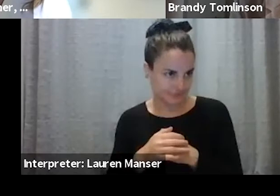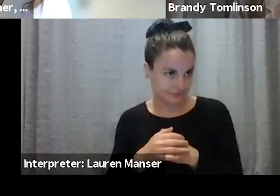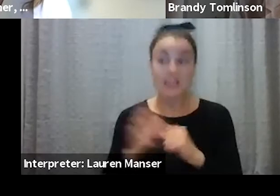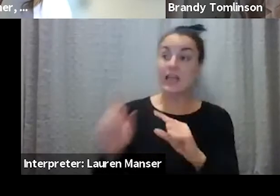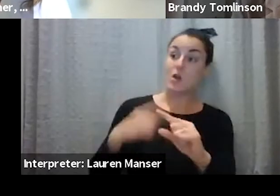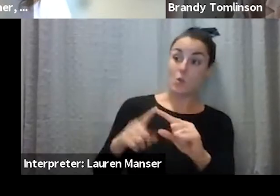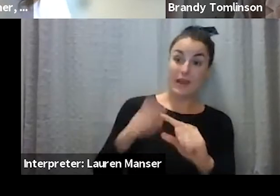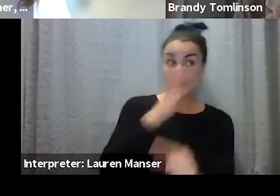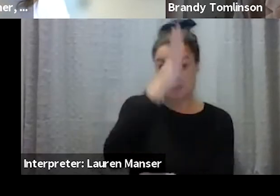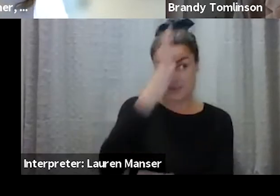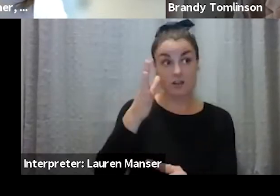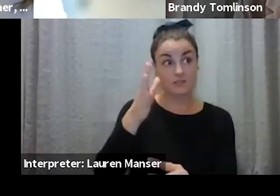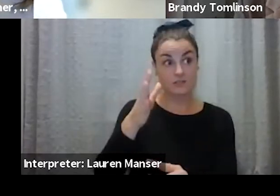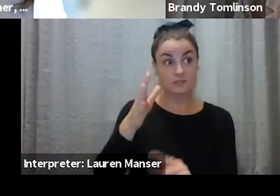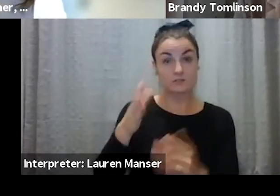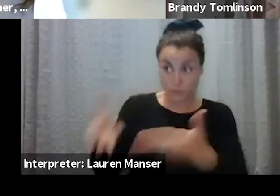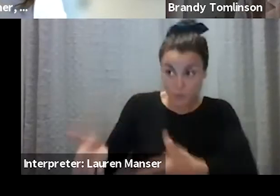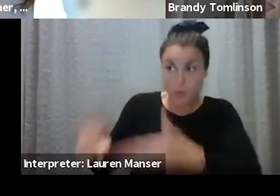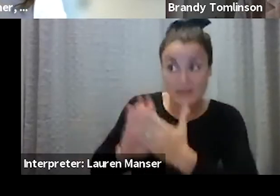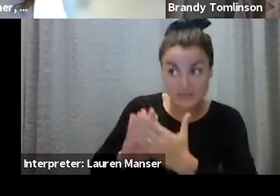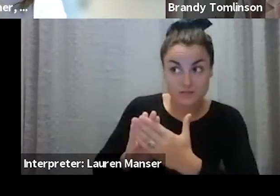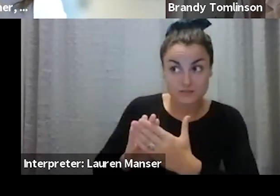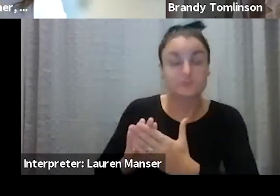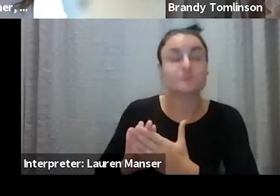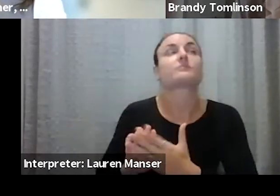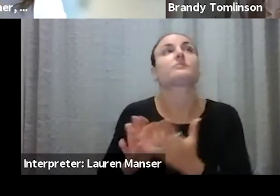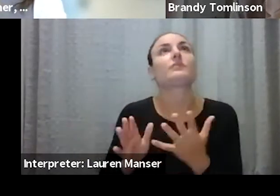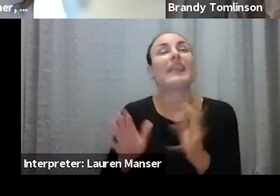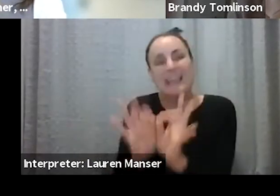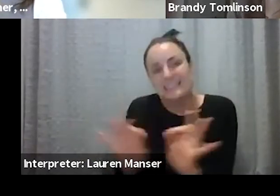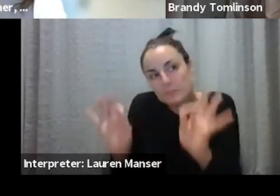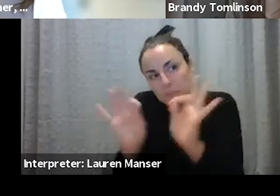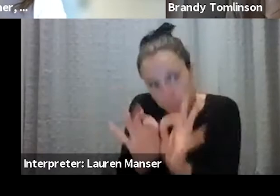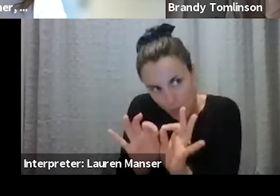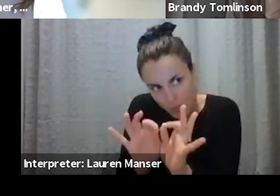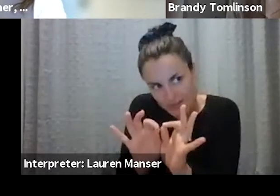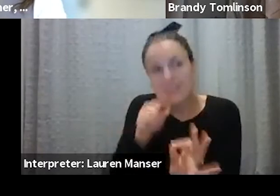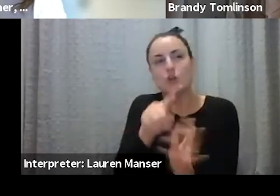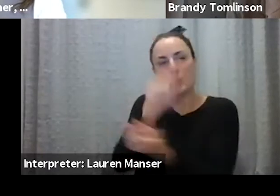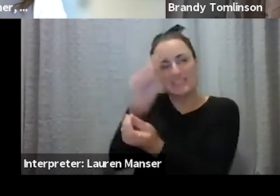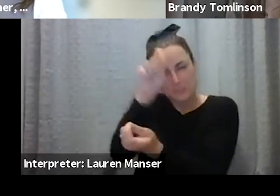you wanna make sure that you're able to articulate why you think your child needs a disability.